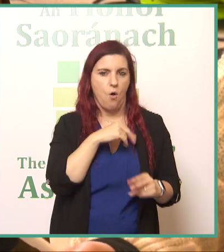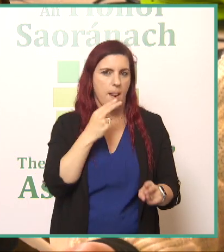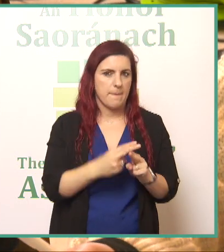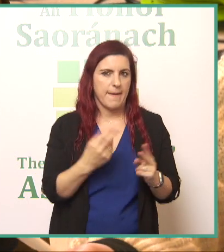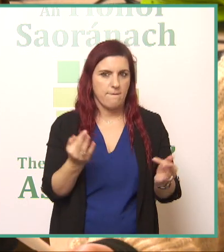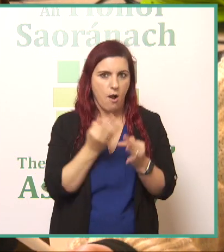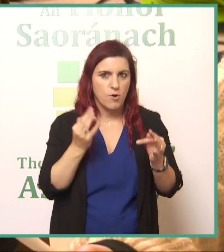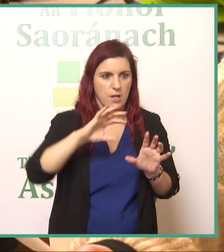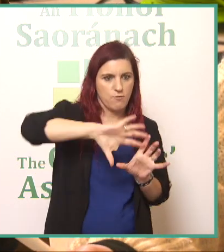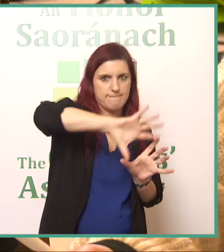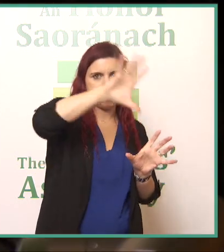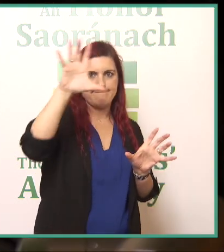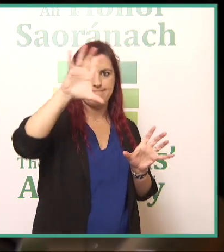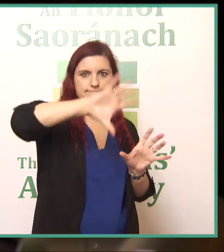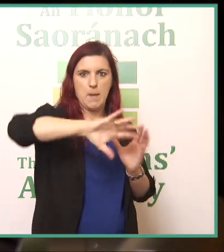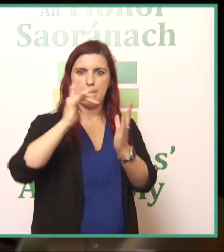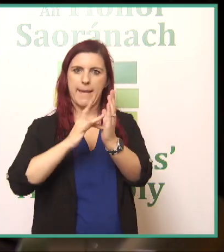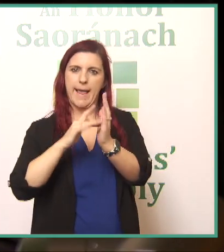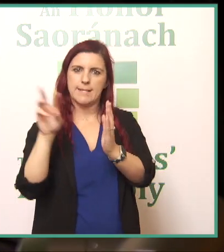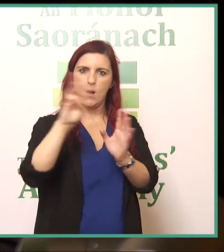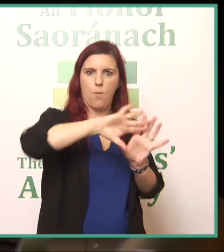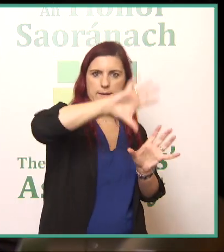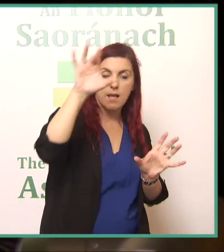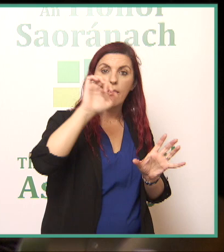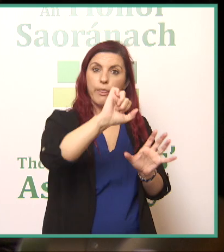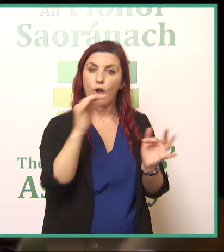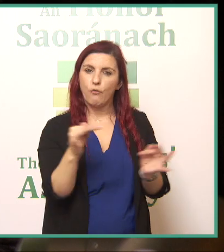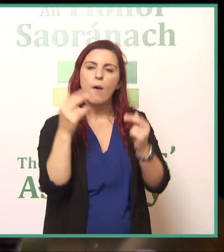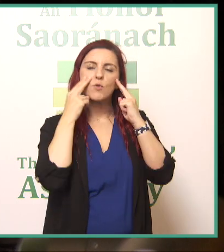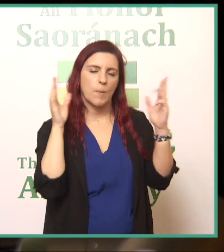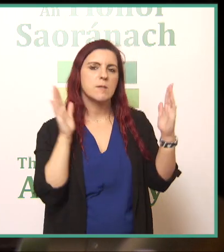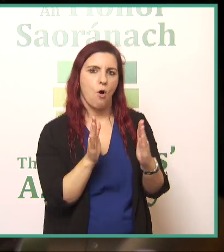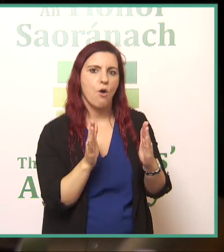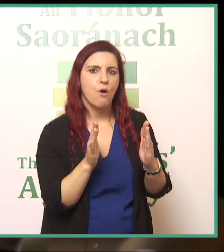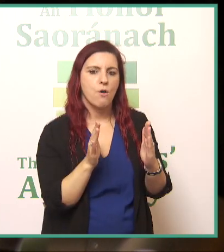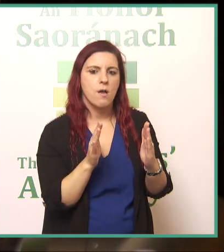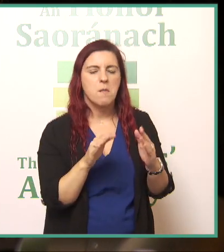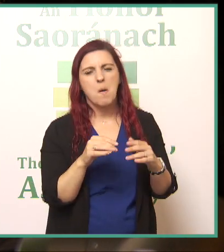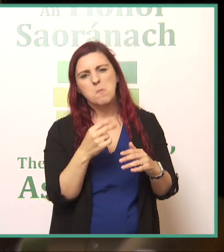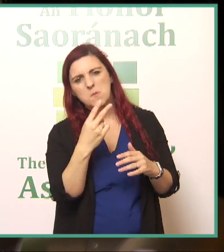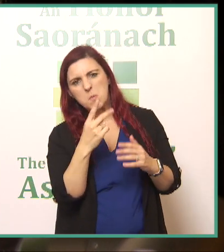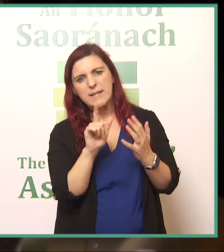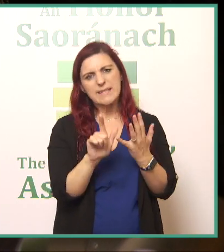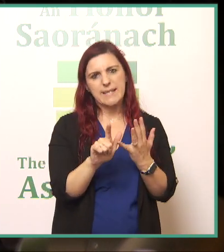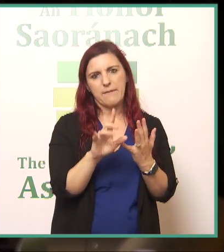in the country and they tend to have smaller Farm sizes and by 27 hectares will be average Farm size